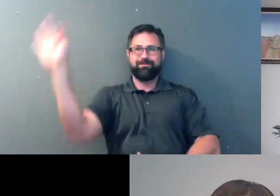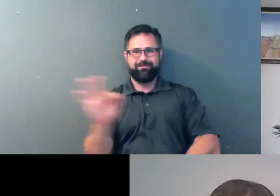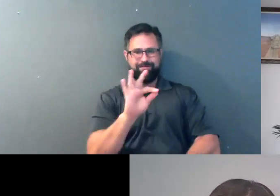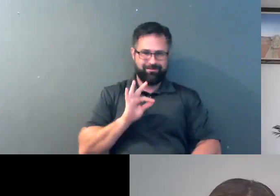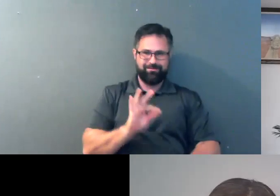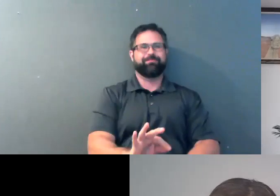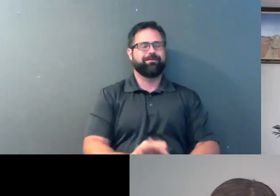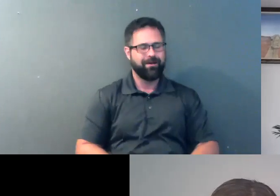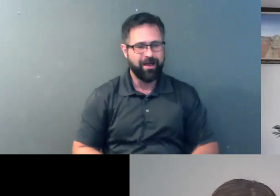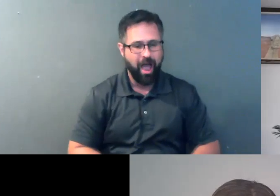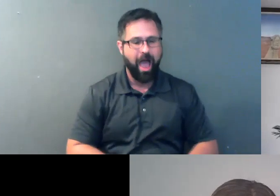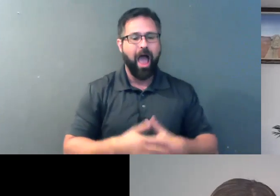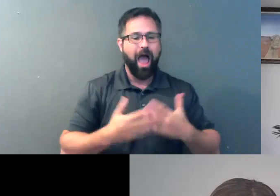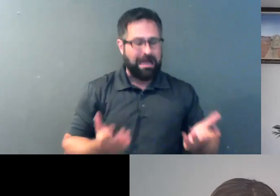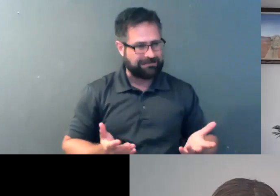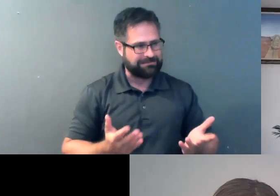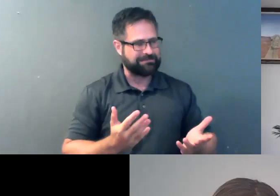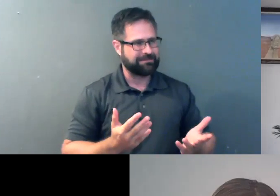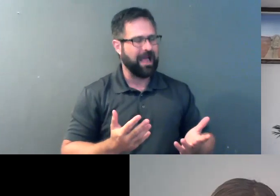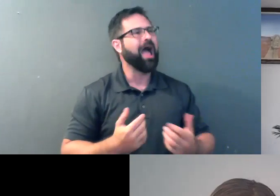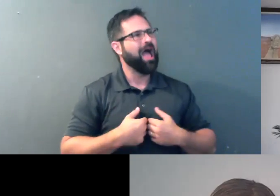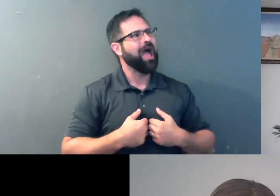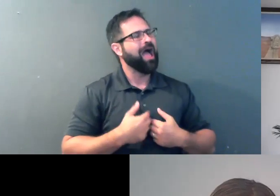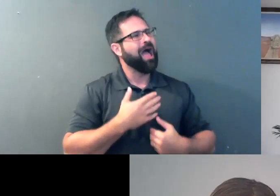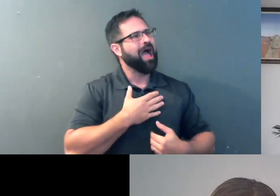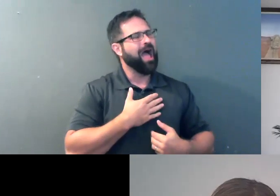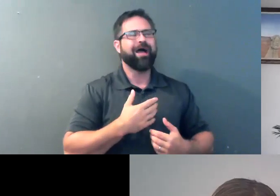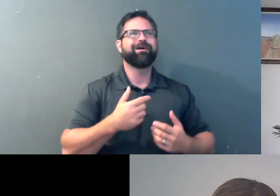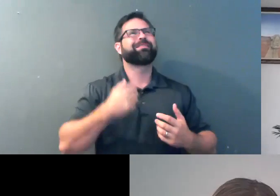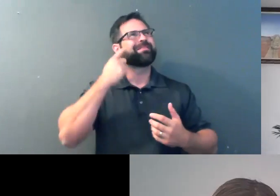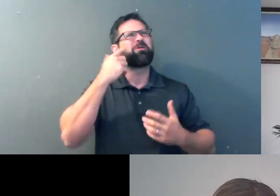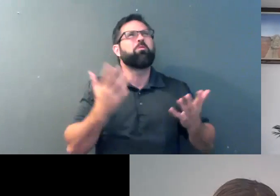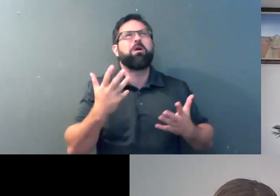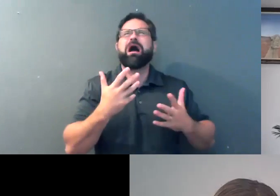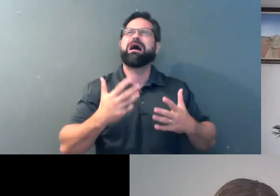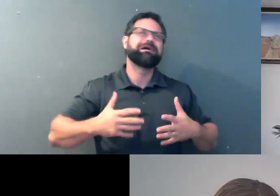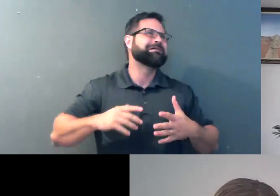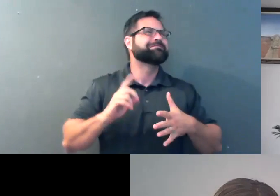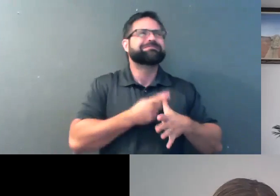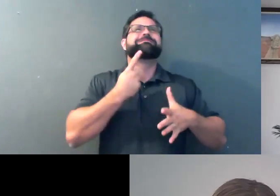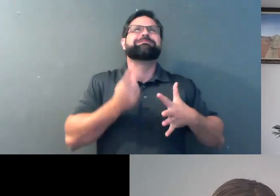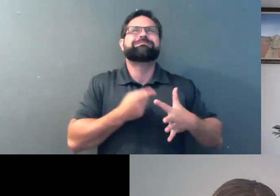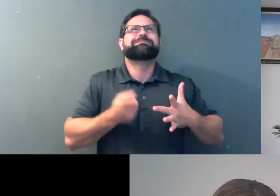i'll try very hard to to pick up on the key points that i would mention i think the first point would